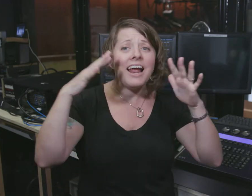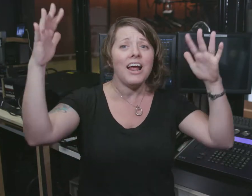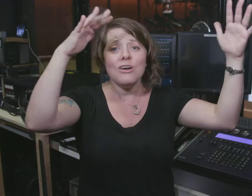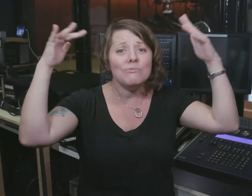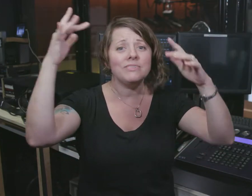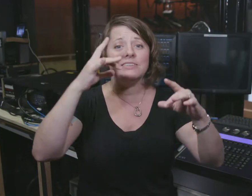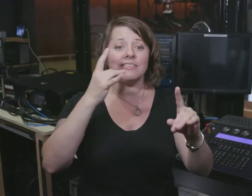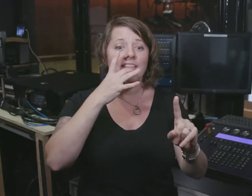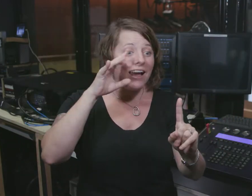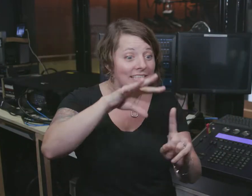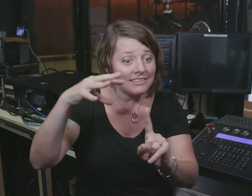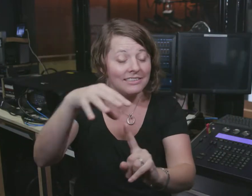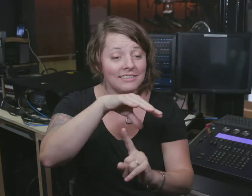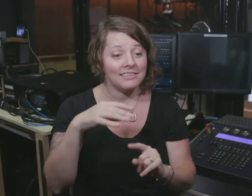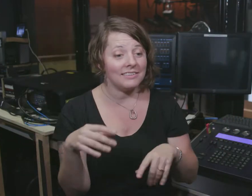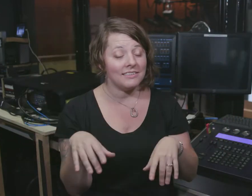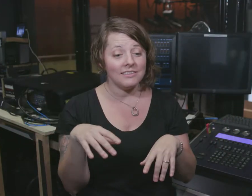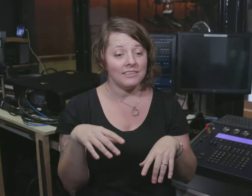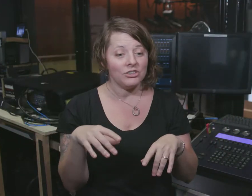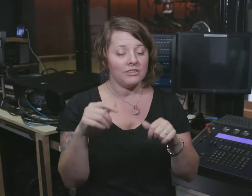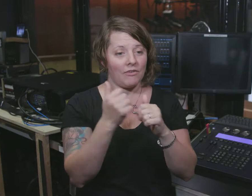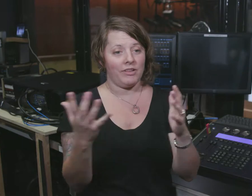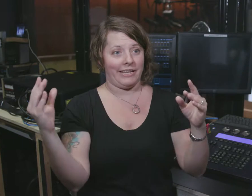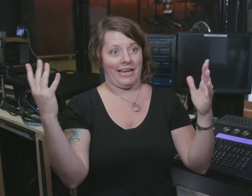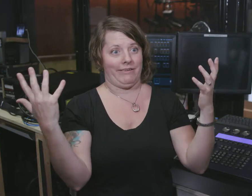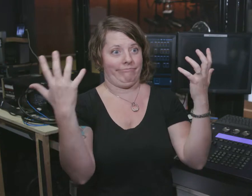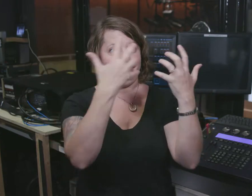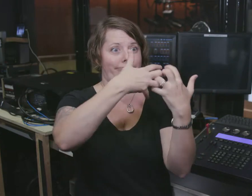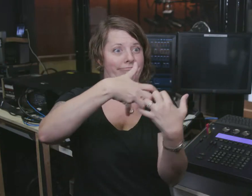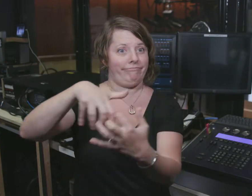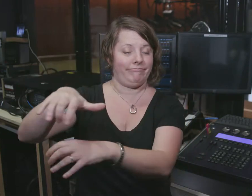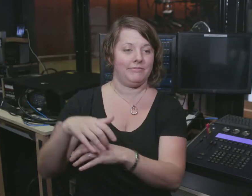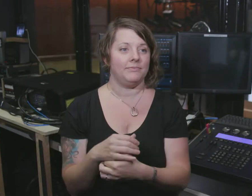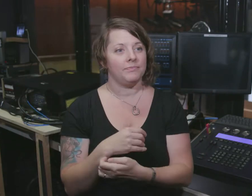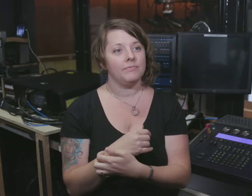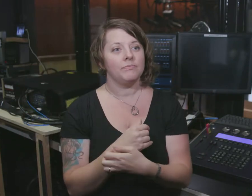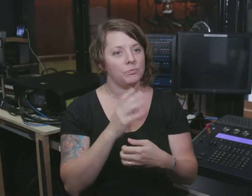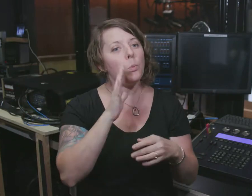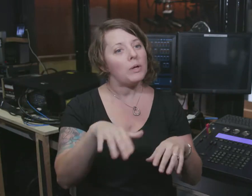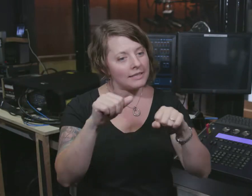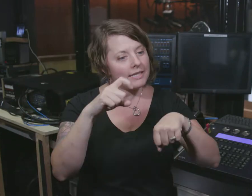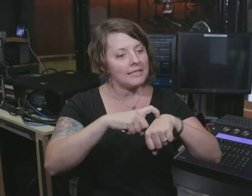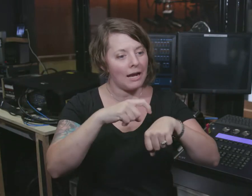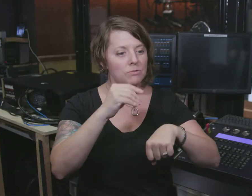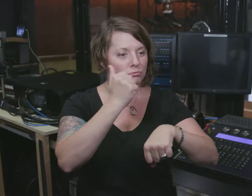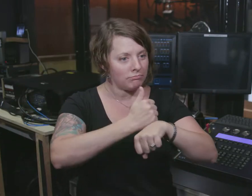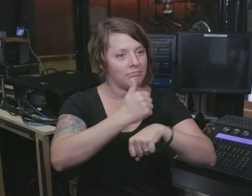The sound cues go in. The lights are all on. Everything gets put together to make the final production.